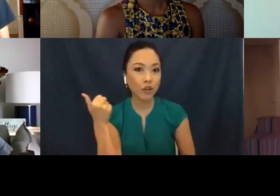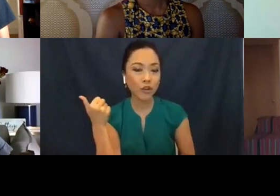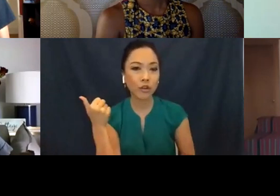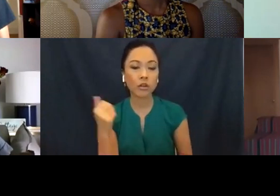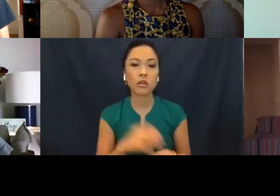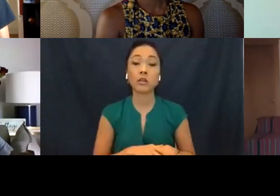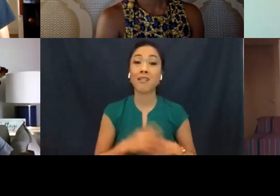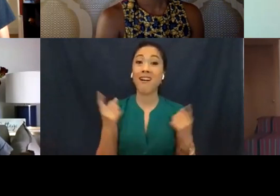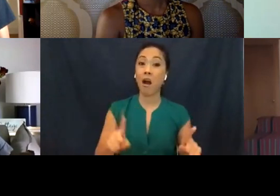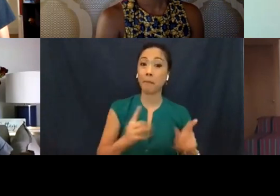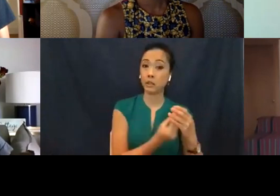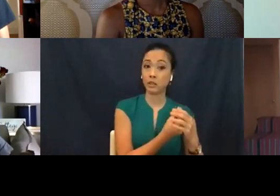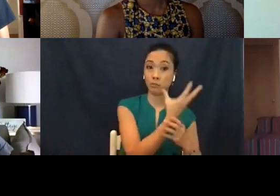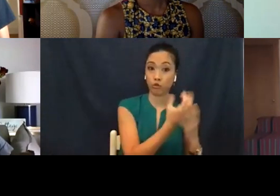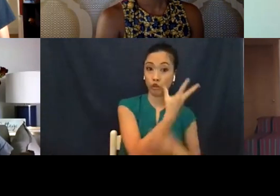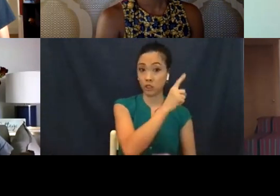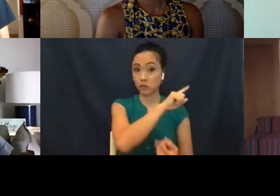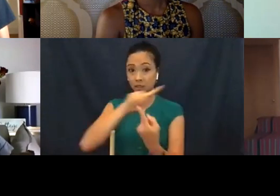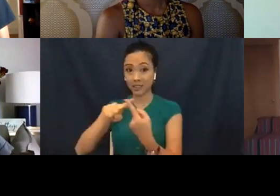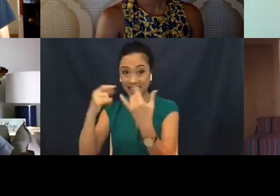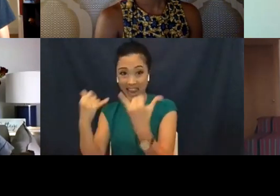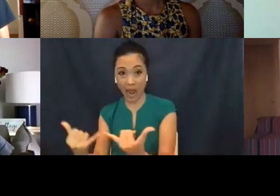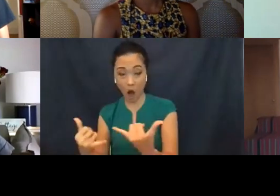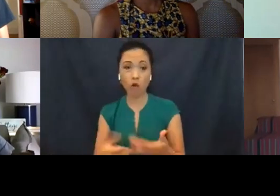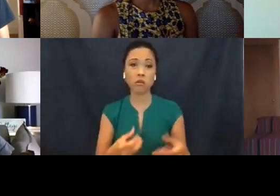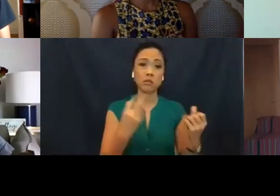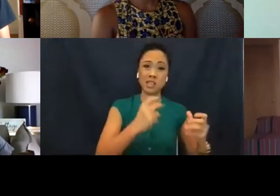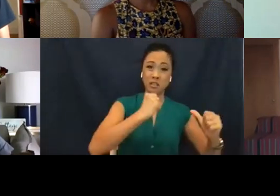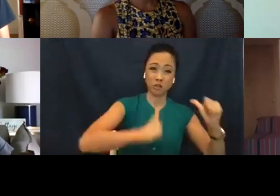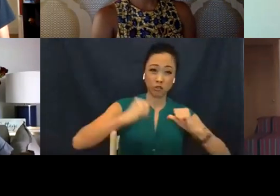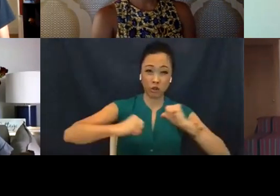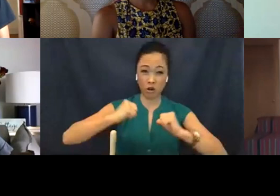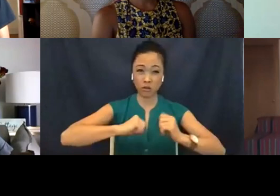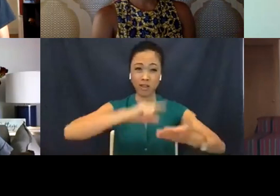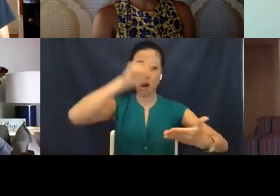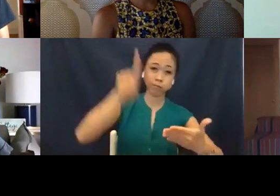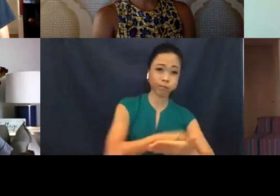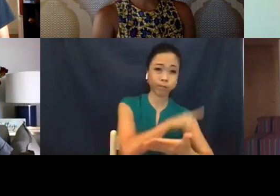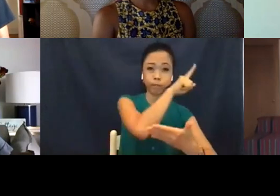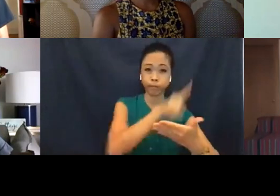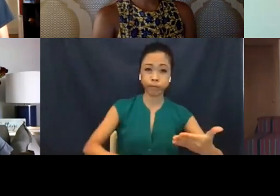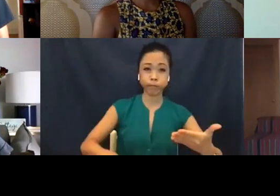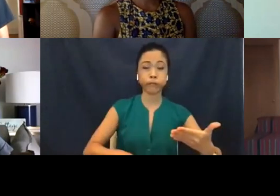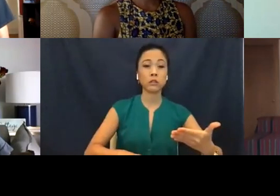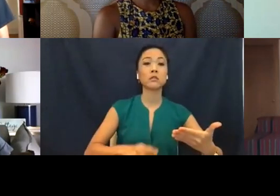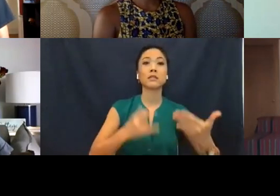now, the engagements that have been refigured for the screen, they are showing other, new